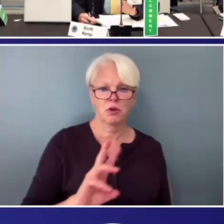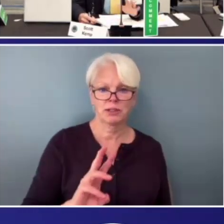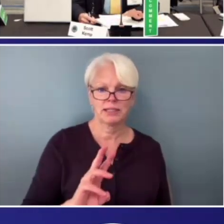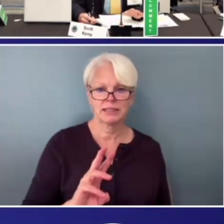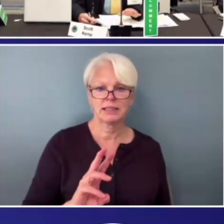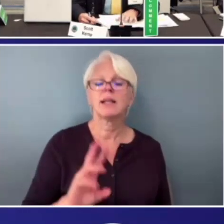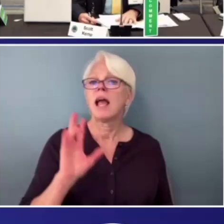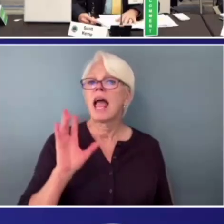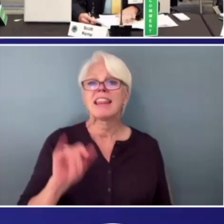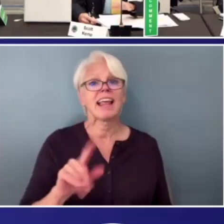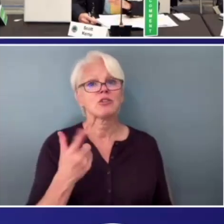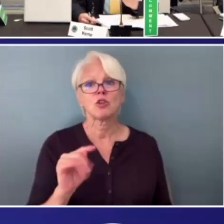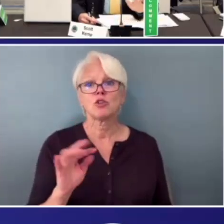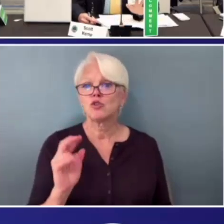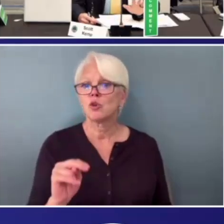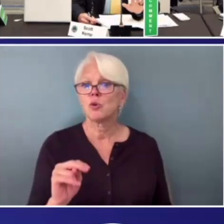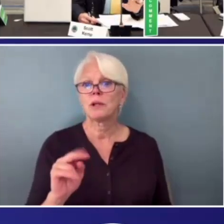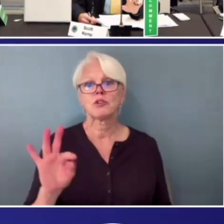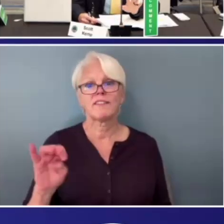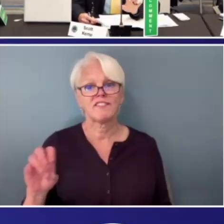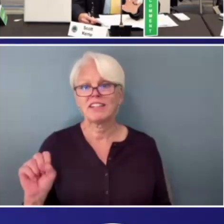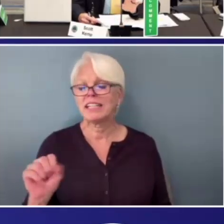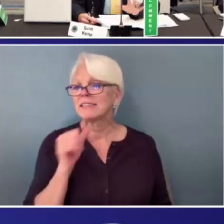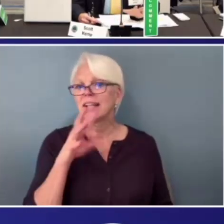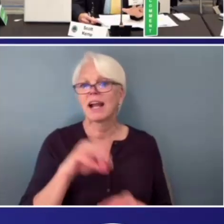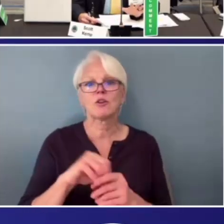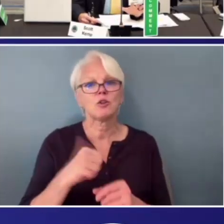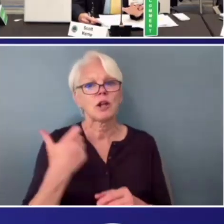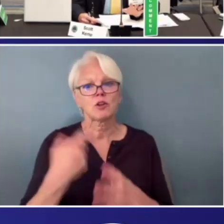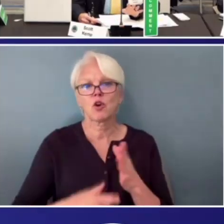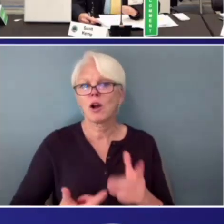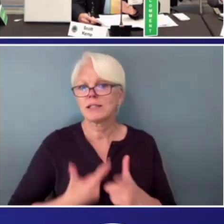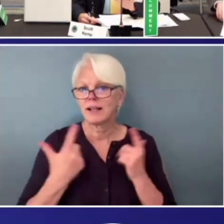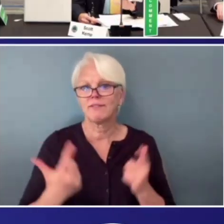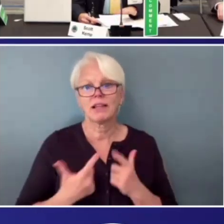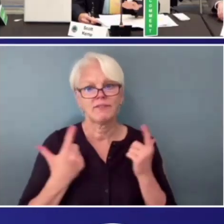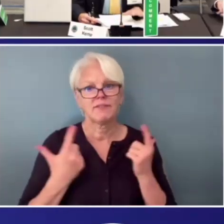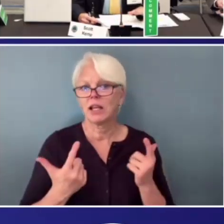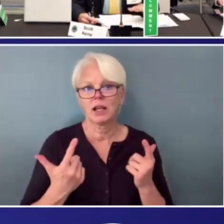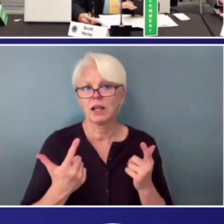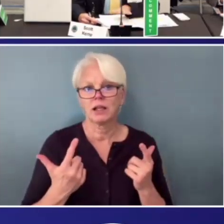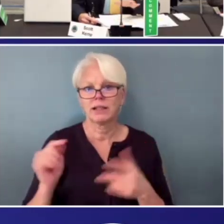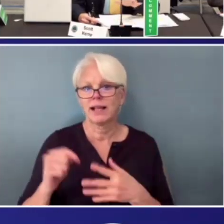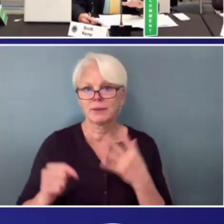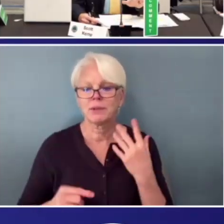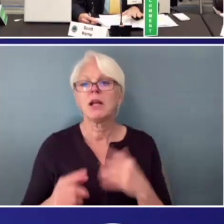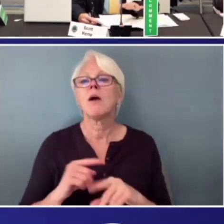doesn't include other cost of living elements, that what they would need to pay